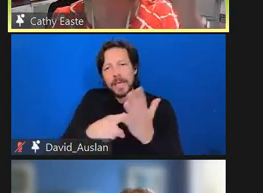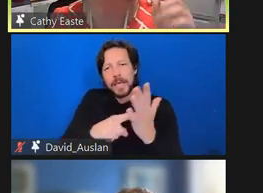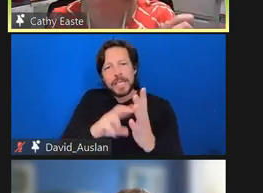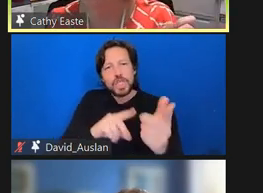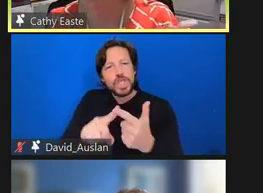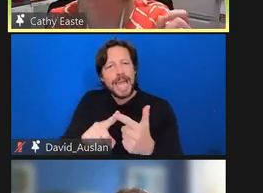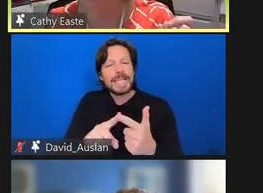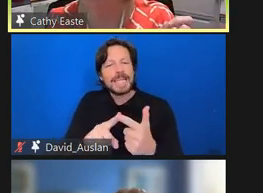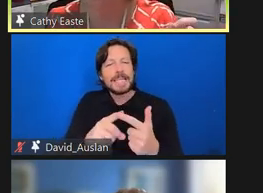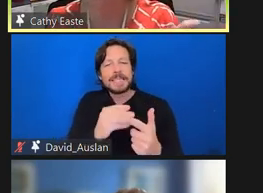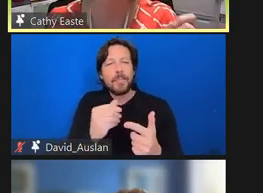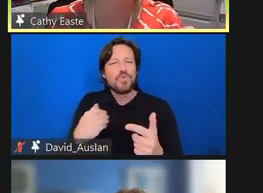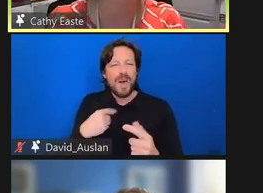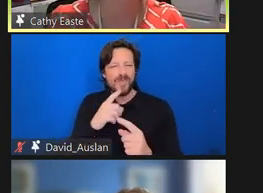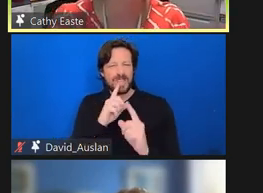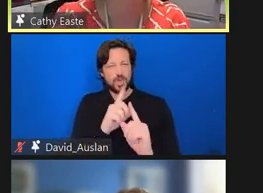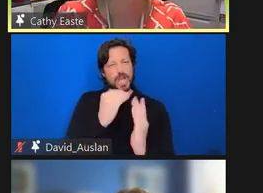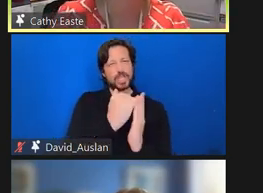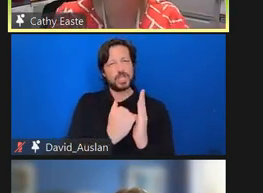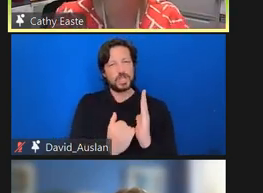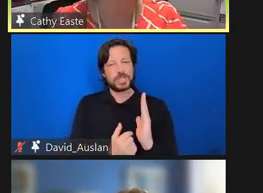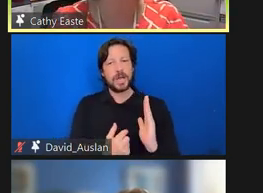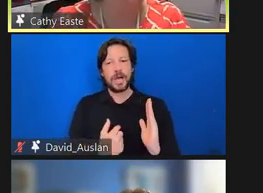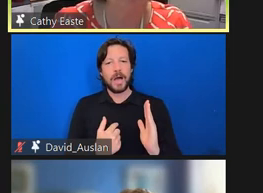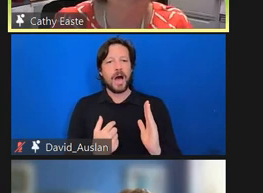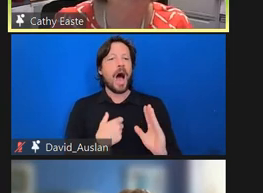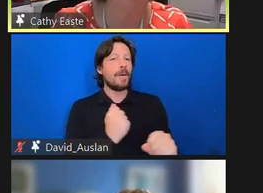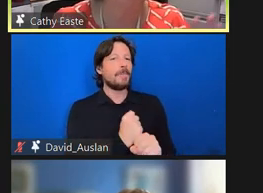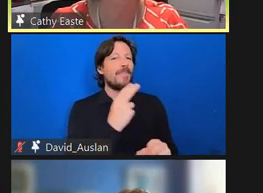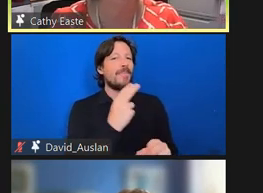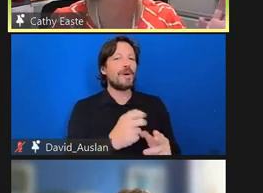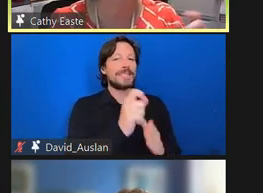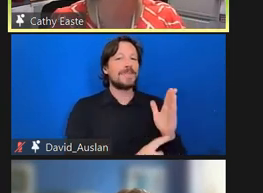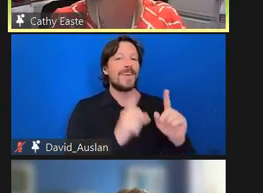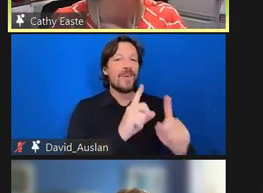life instructions I developed for a couple of disability advisors in Australia a week or so